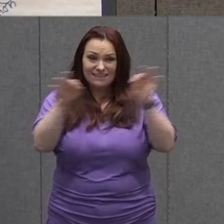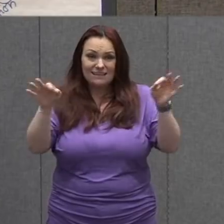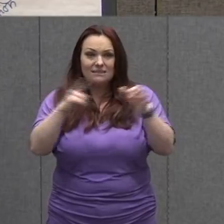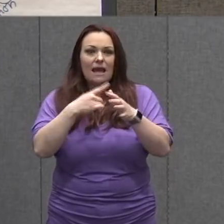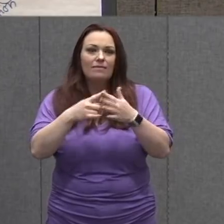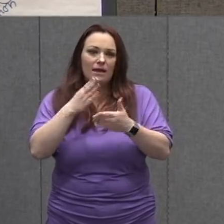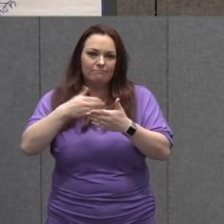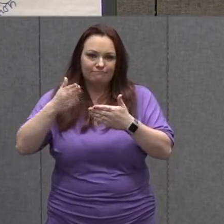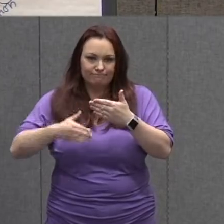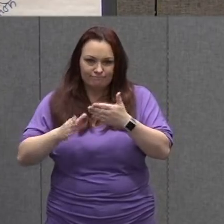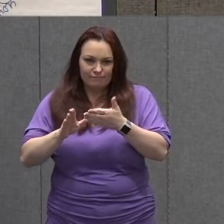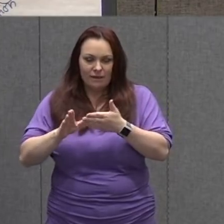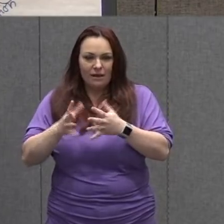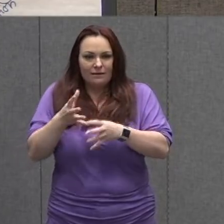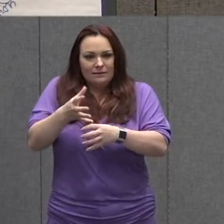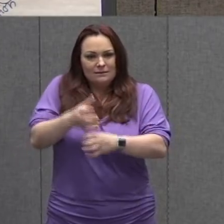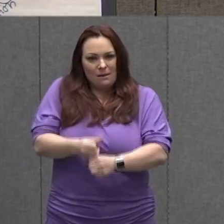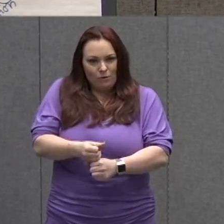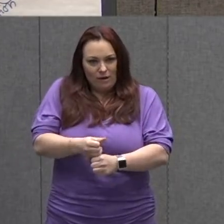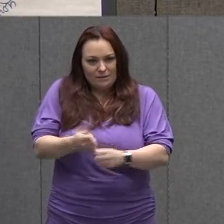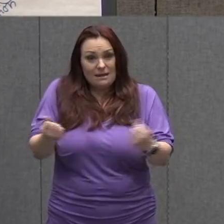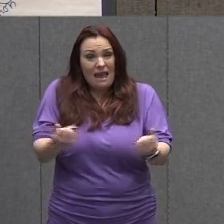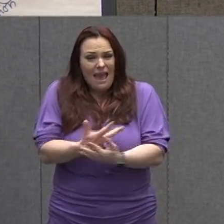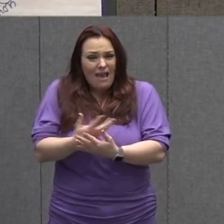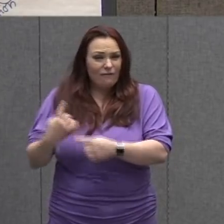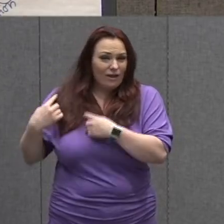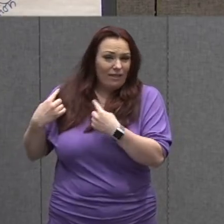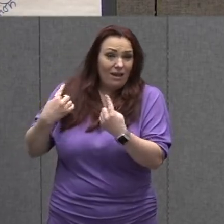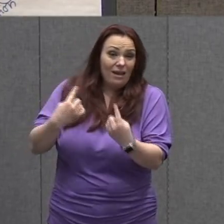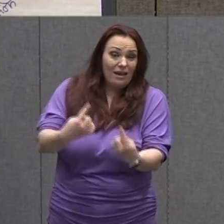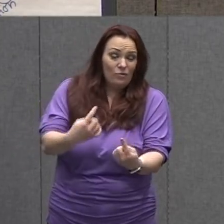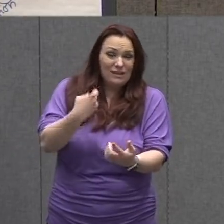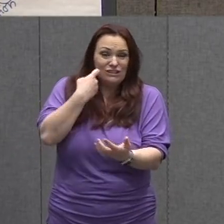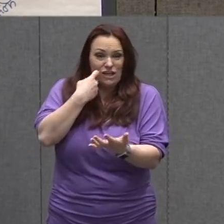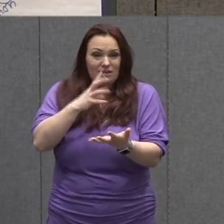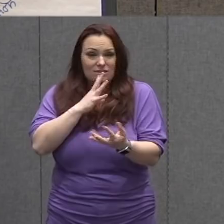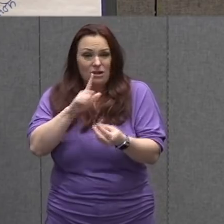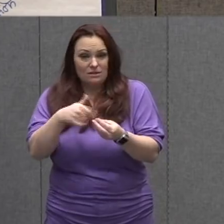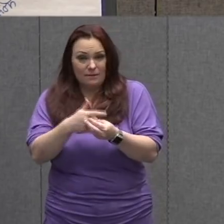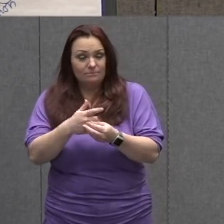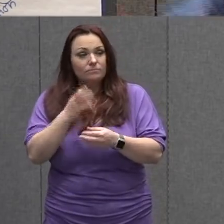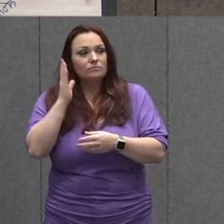kind of summarizes everything that we just talked about. So that's what we're going to do